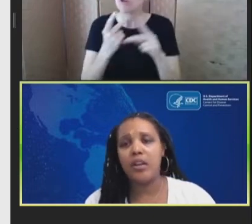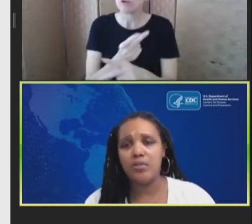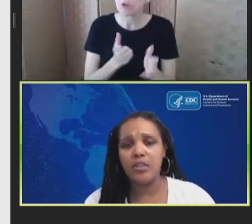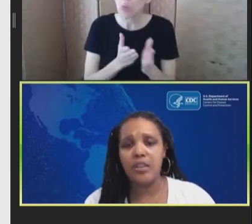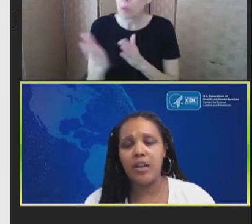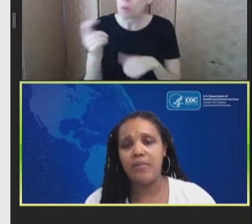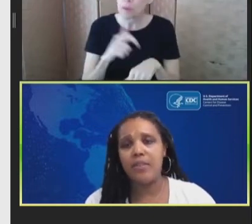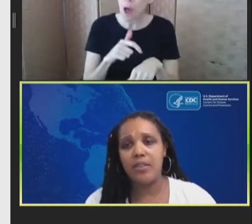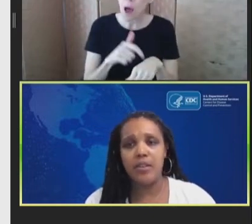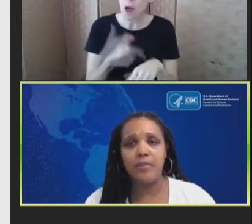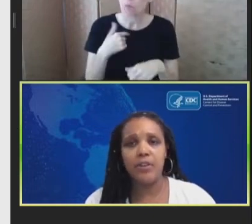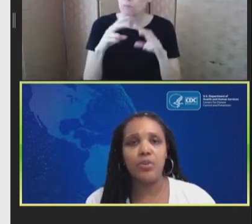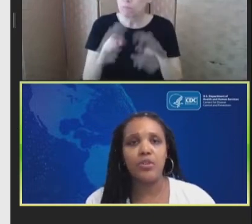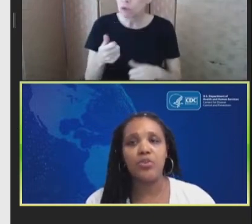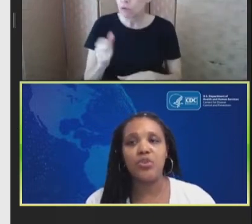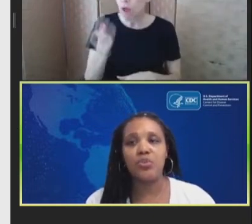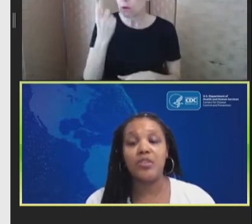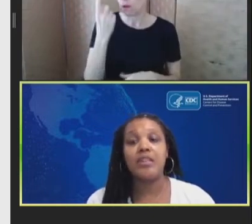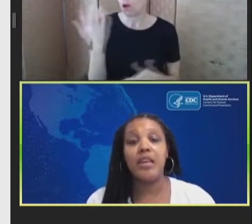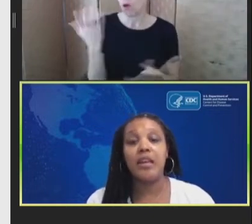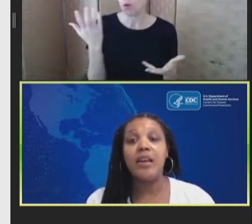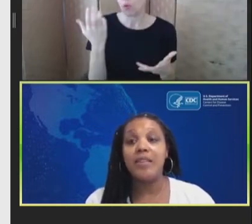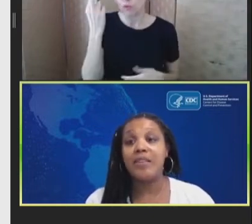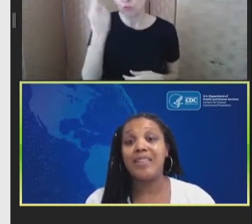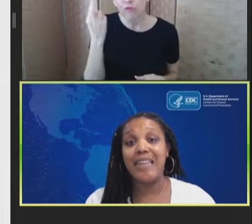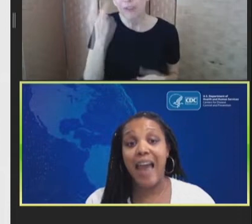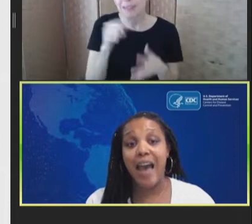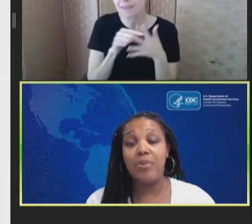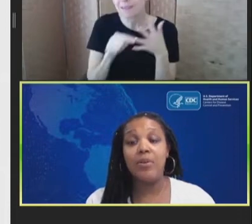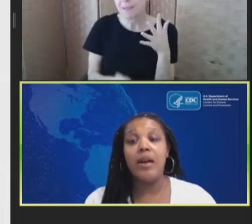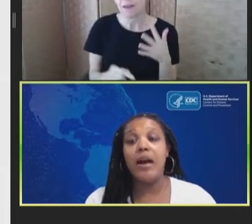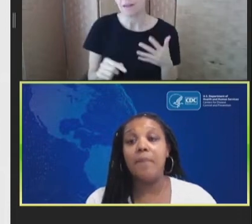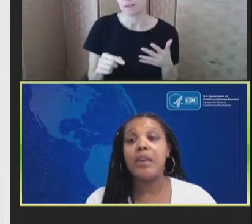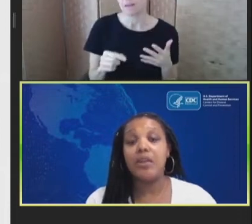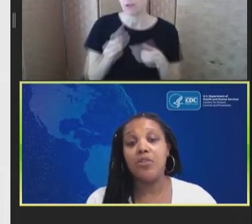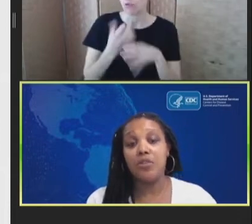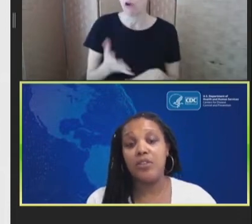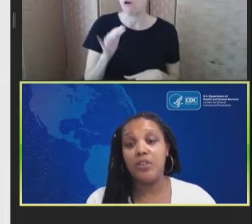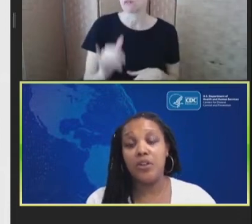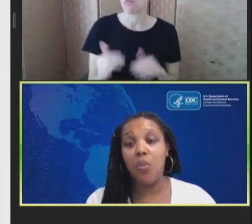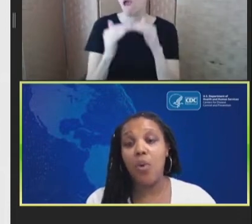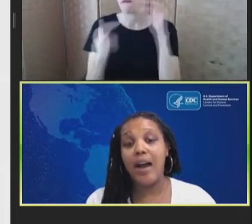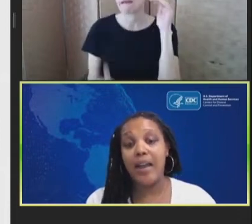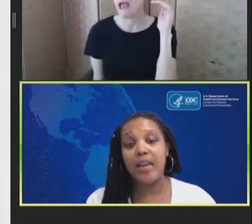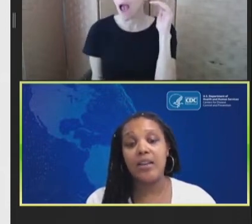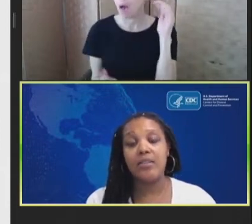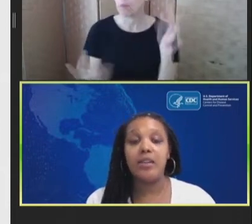the characteristics of these individuals in which we're seeing this gap increase. You know, why is